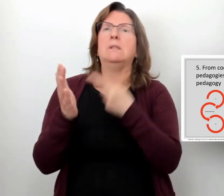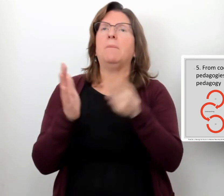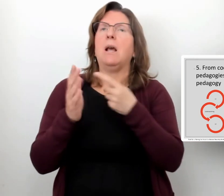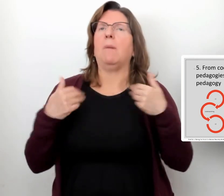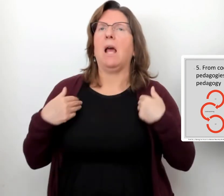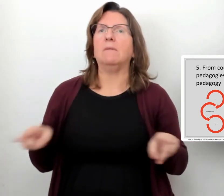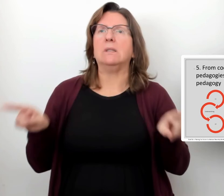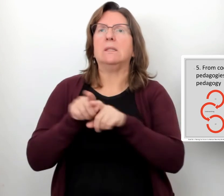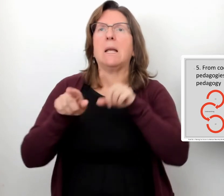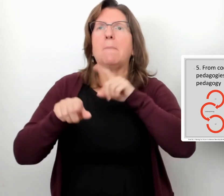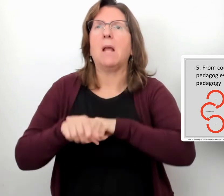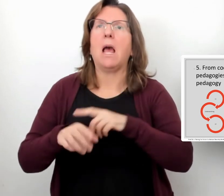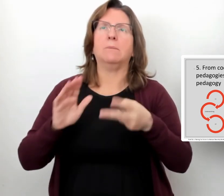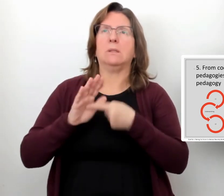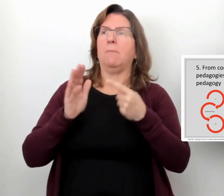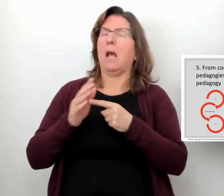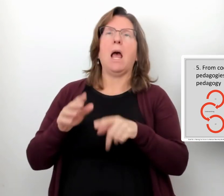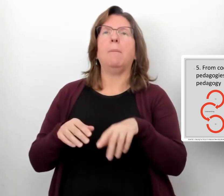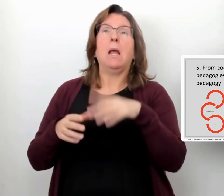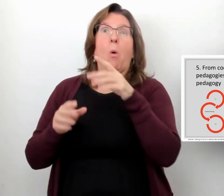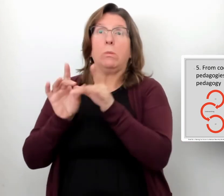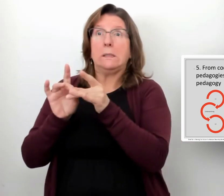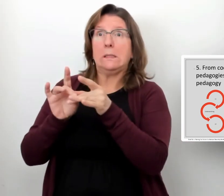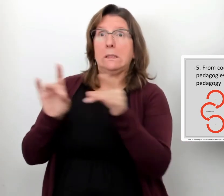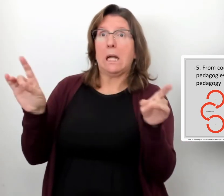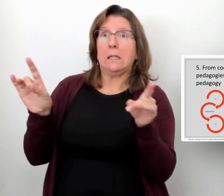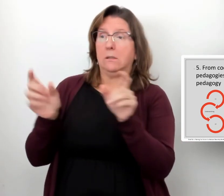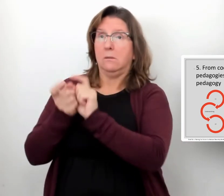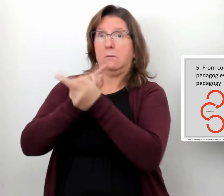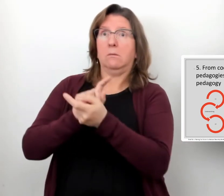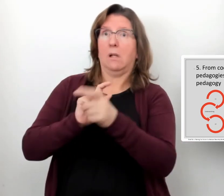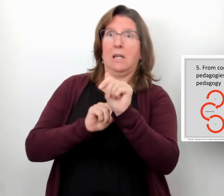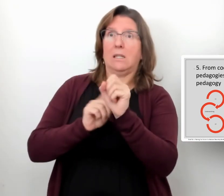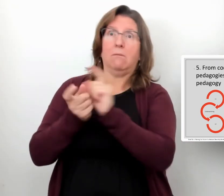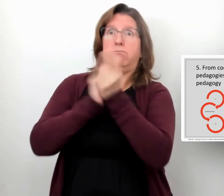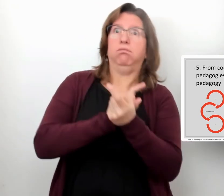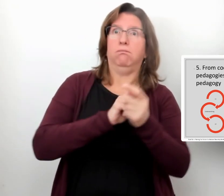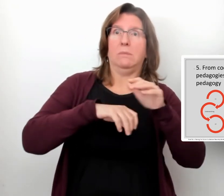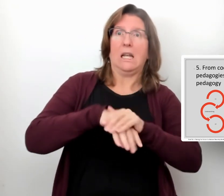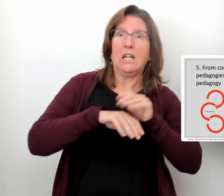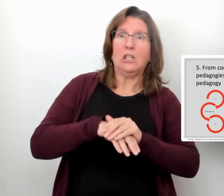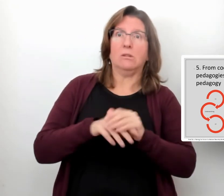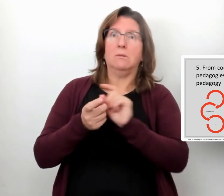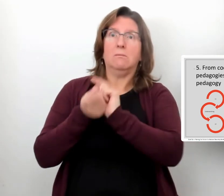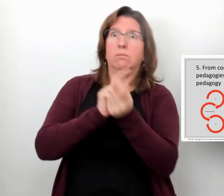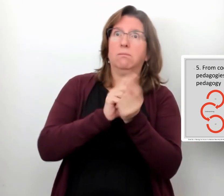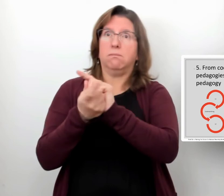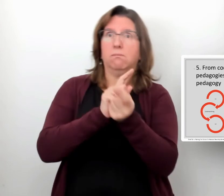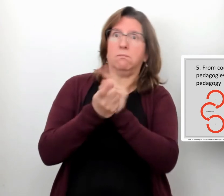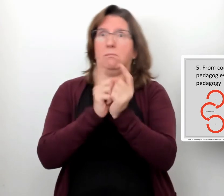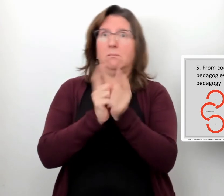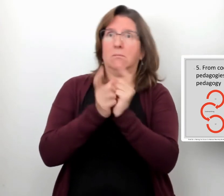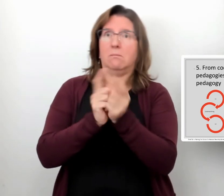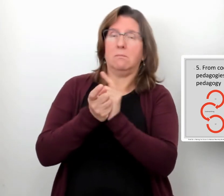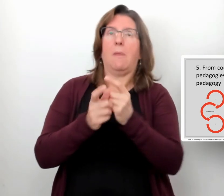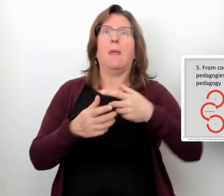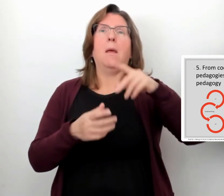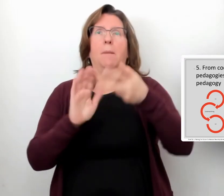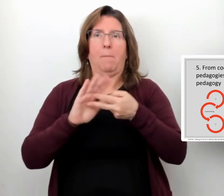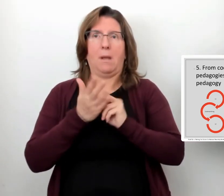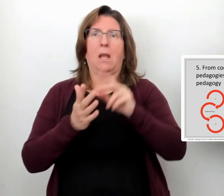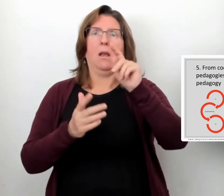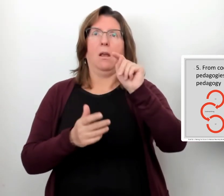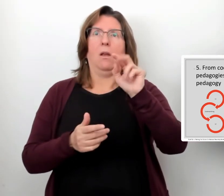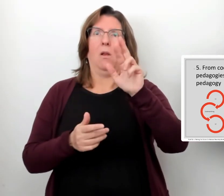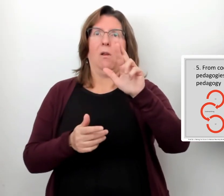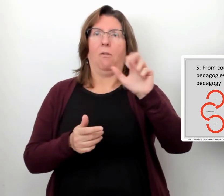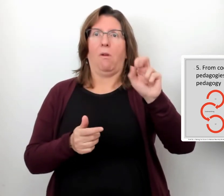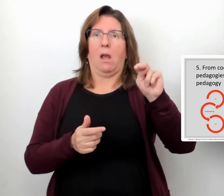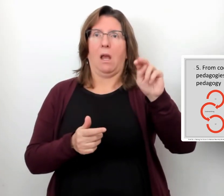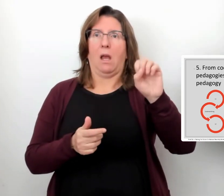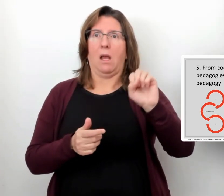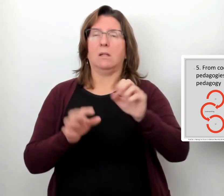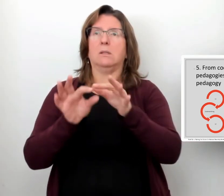In the deaf experience both languages could be enacted at once, by incorporating spoken elements or phrases into sign.